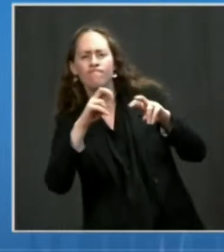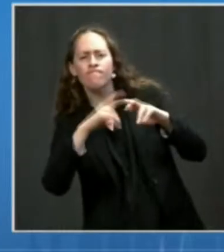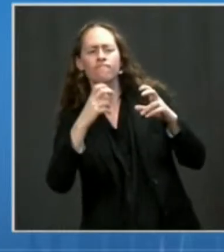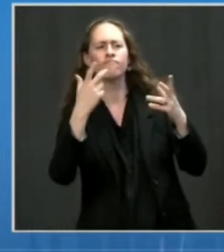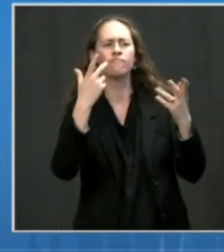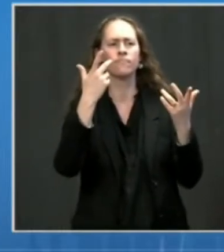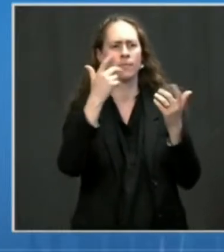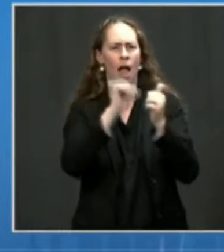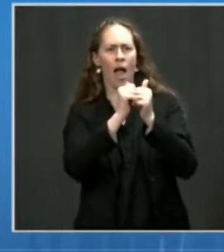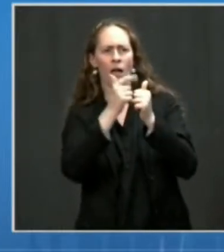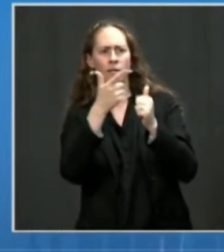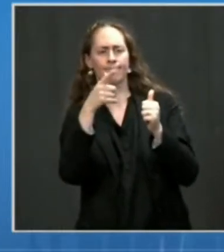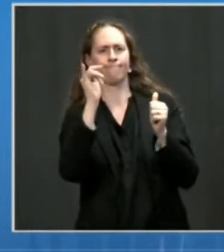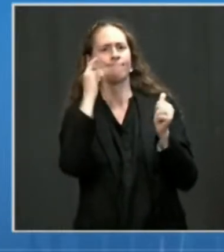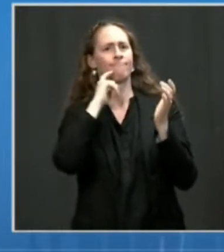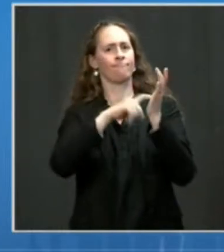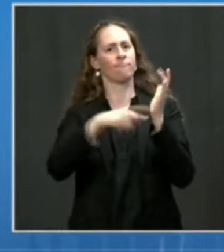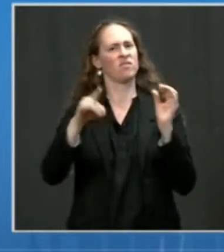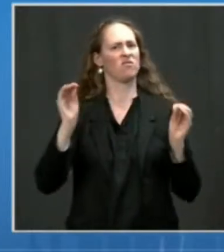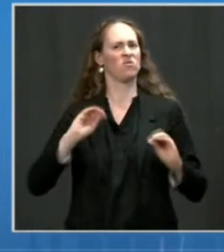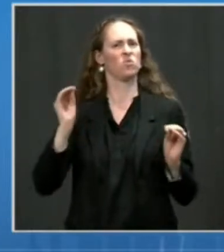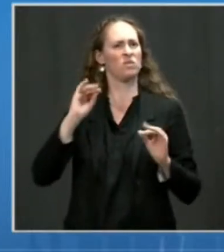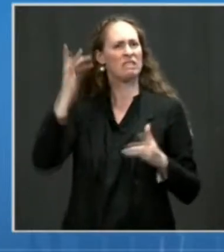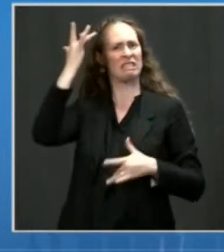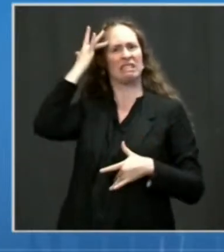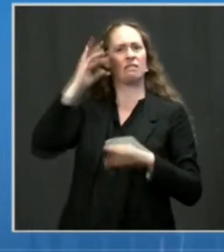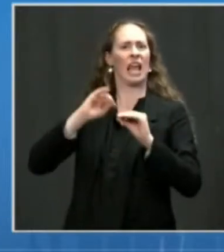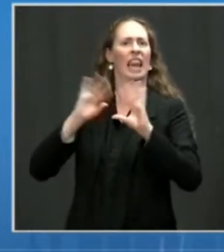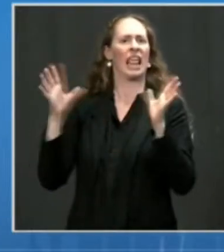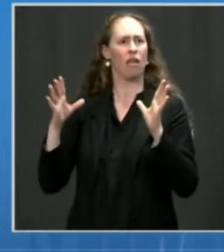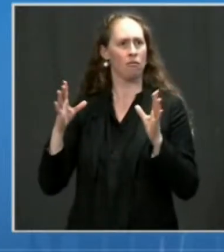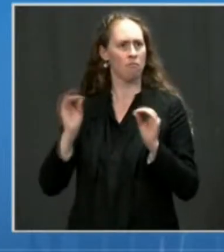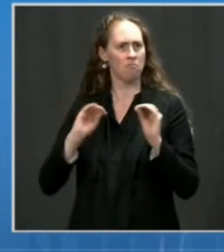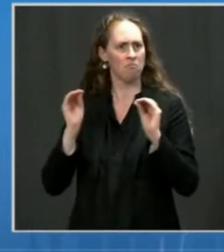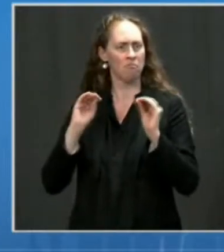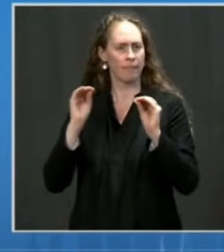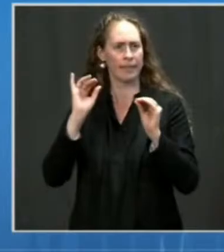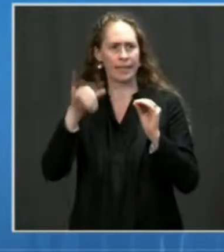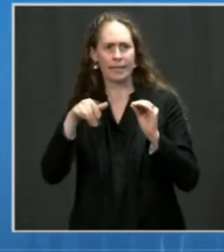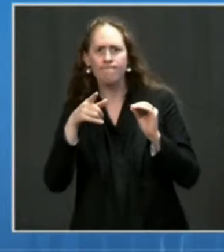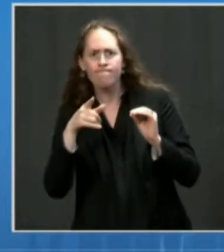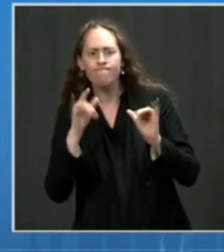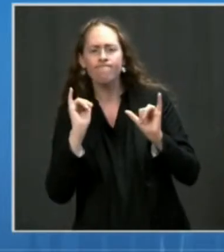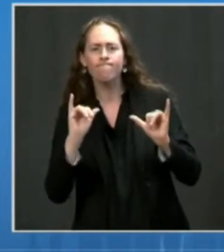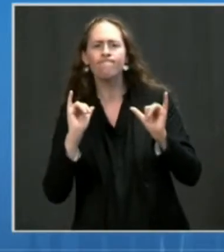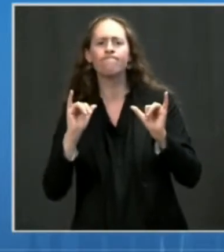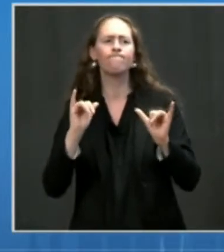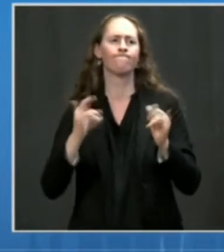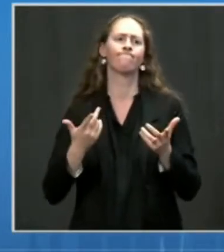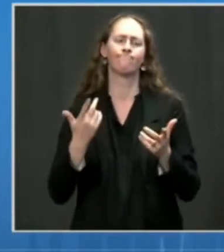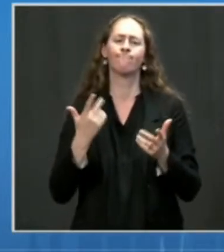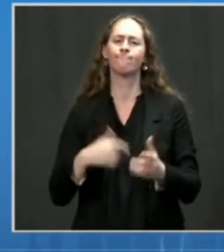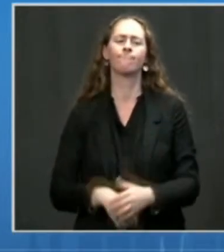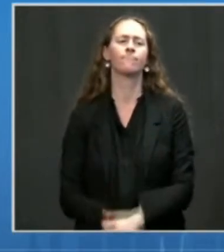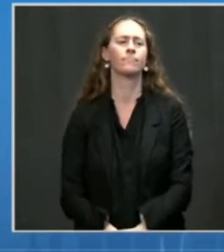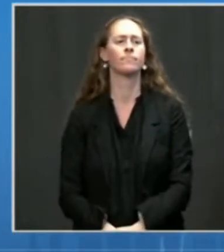HEALTH-CARE WORKERS, SO WE CAN EXAMINE HOW MUCH THIS DISEASE IS OCCURRING IN PEOPLE WHO ADMISSIBLE ASYMPTOMATIC.